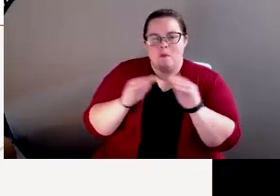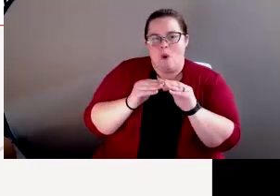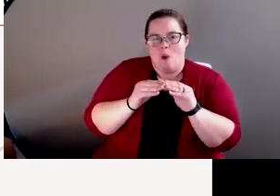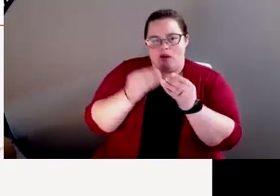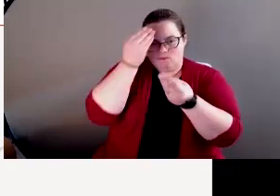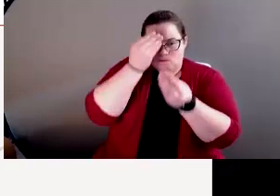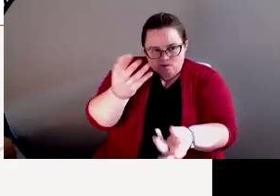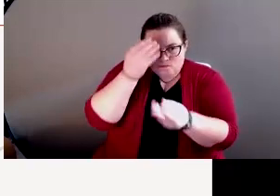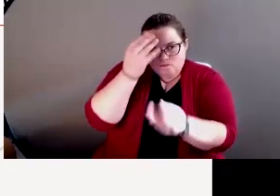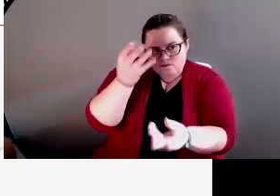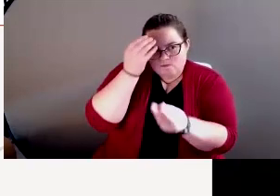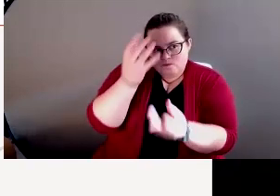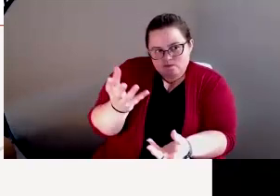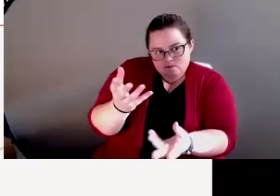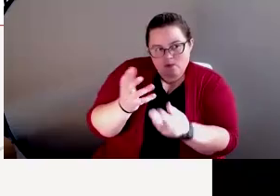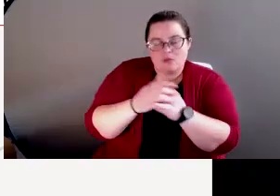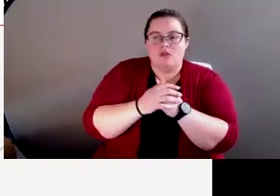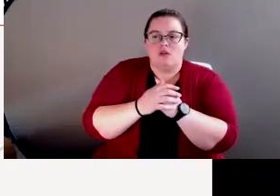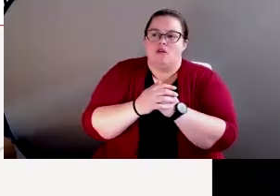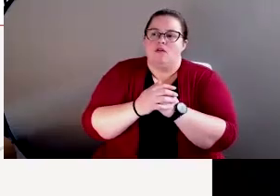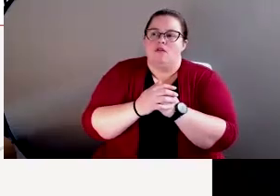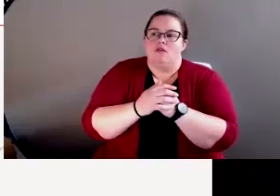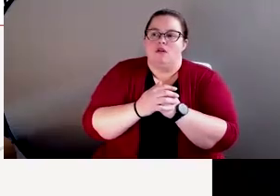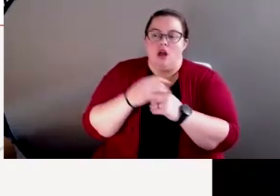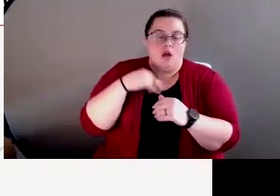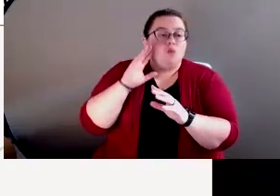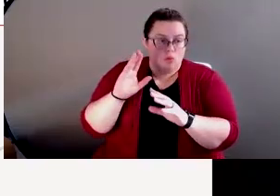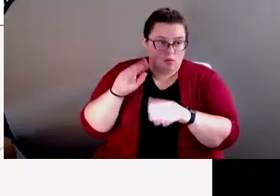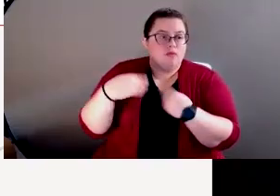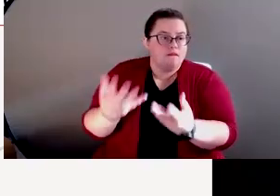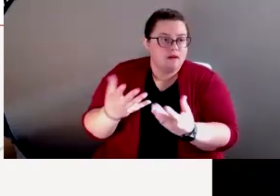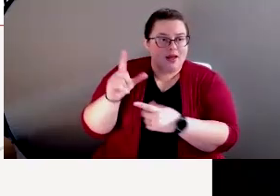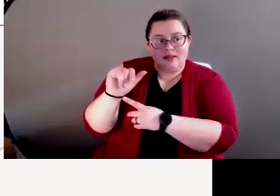And I'll provide links and resources, everything that I'm talking about,